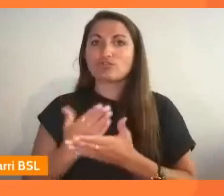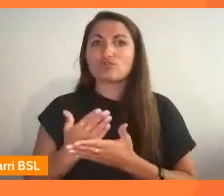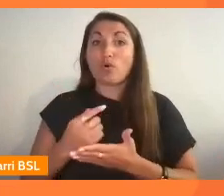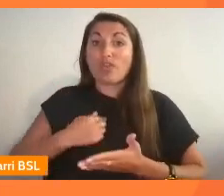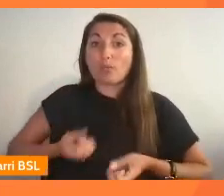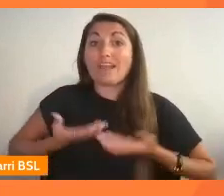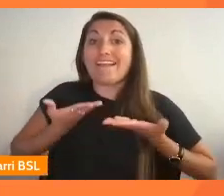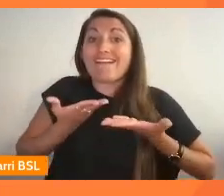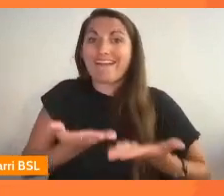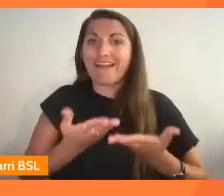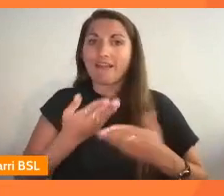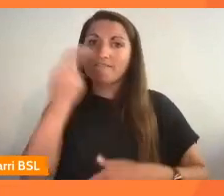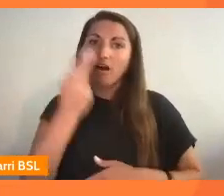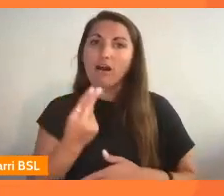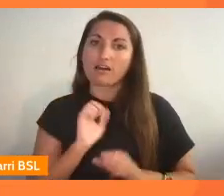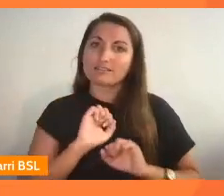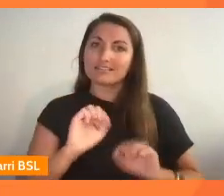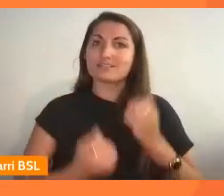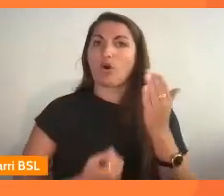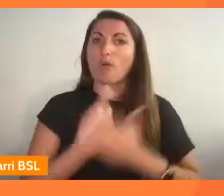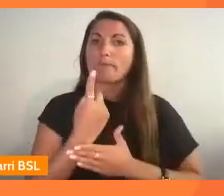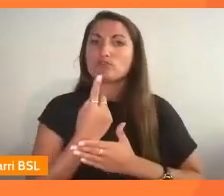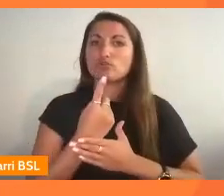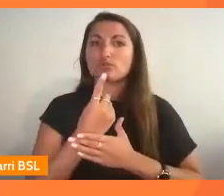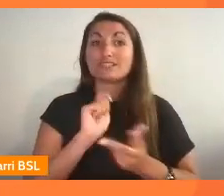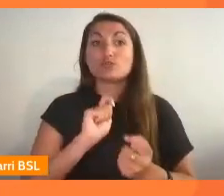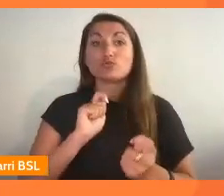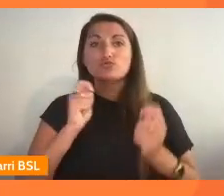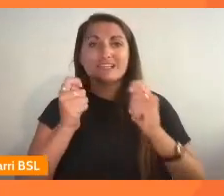the opportunity to transition, where possible, if possible.